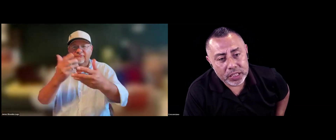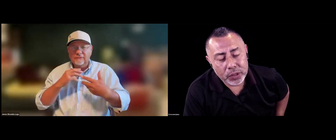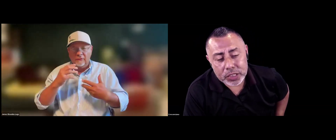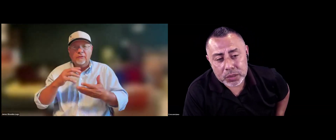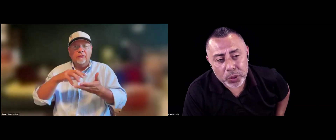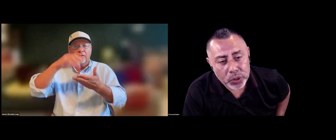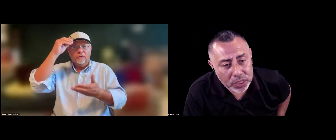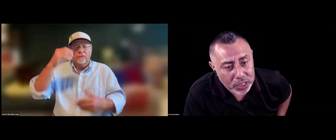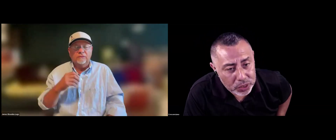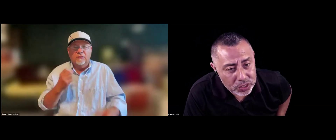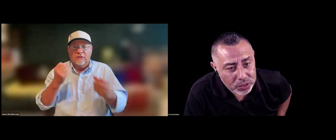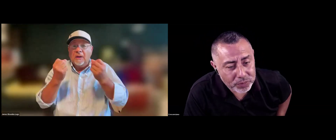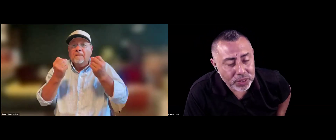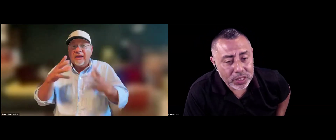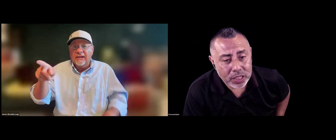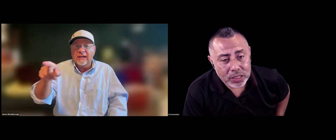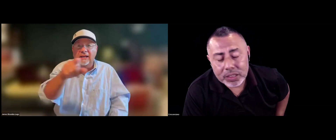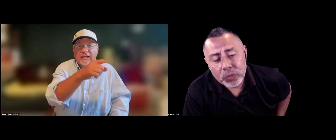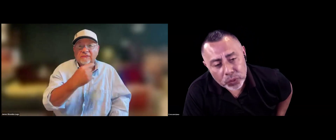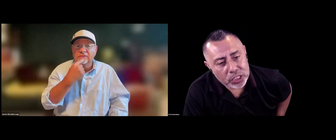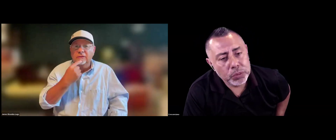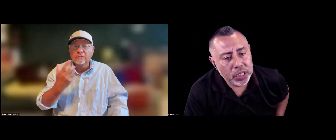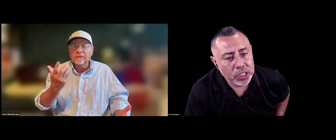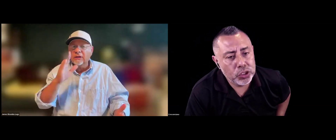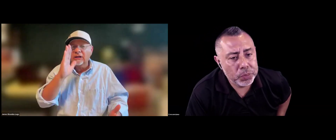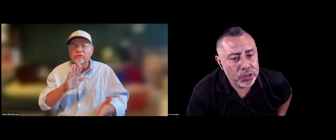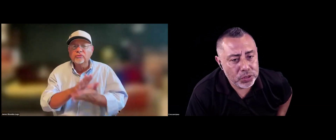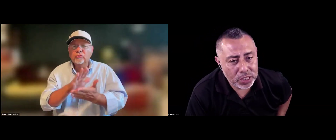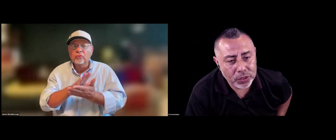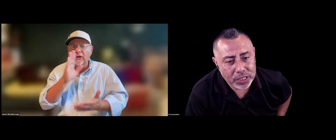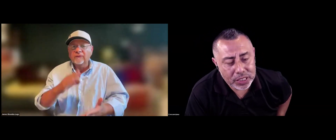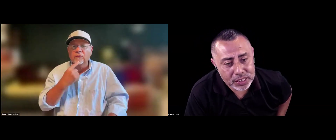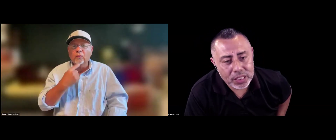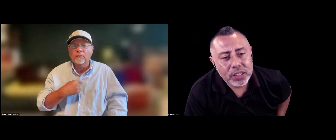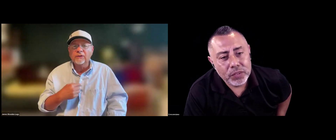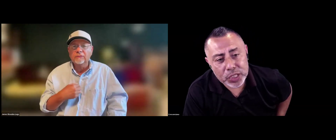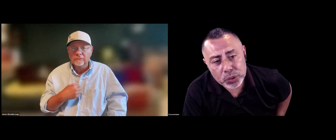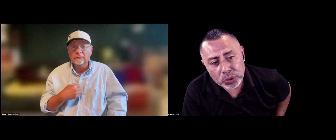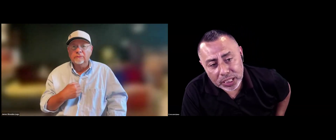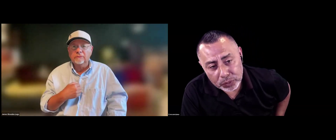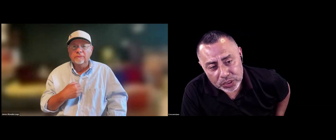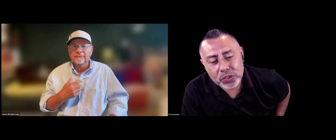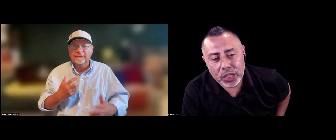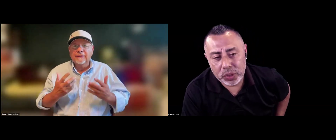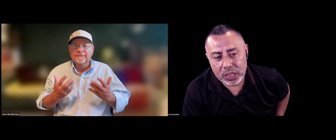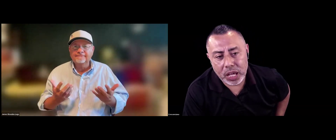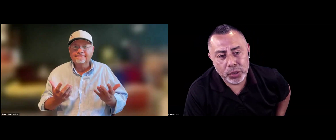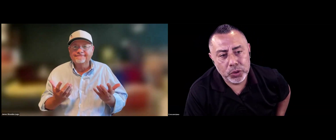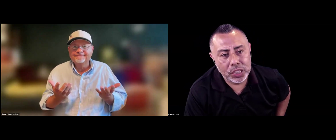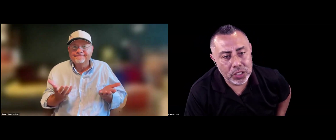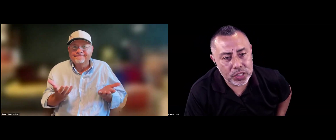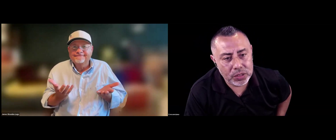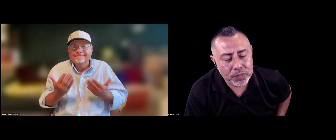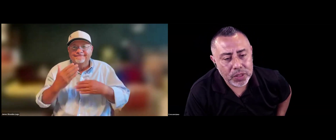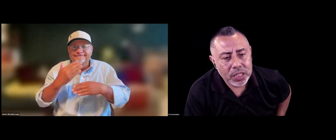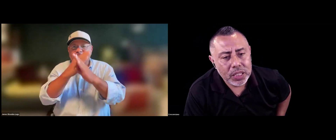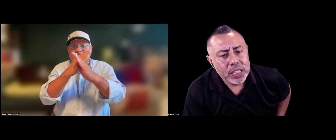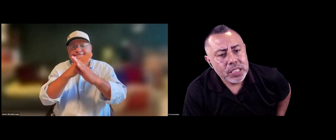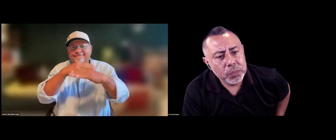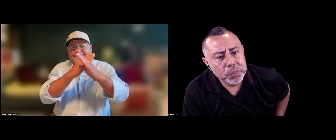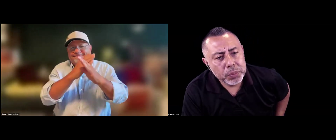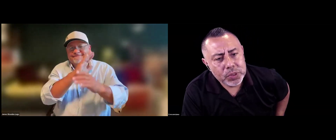When there is spoken language. We need to bring an interpreter so that there is. Visual language so that we can have communication.